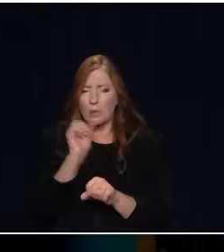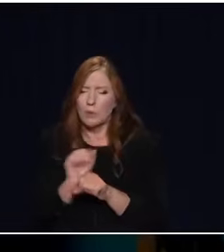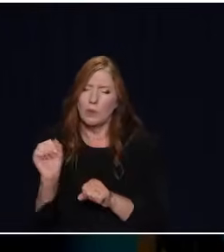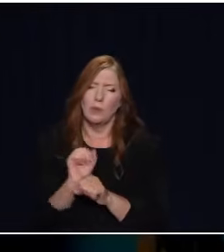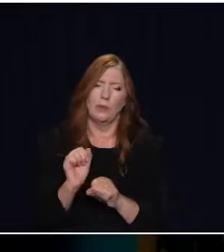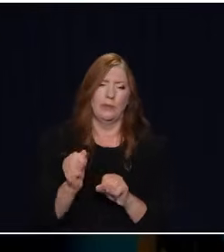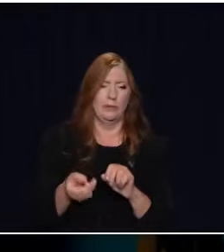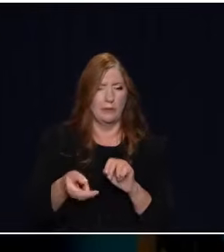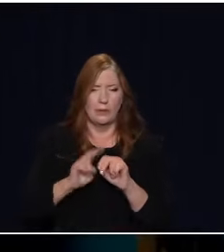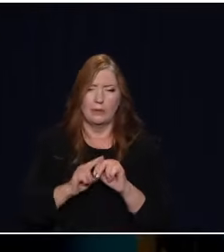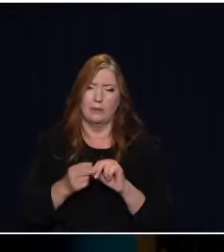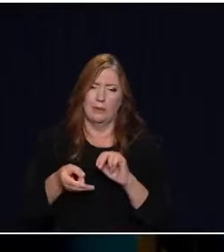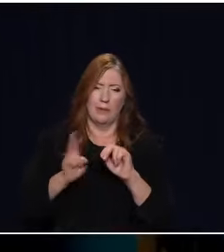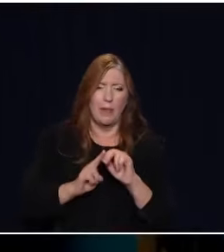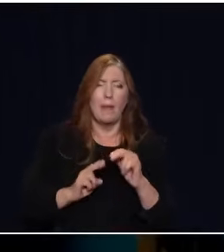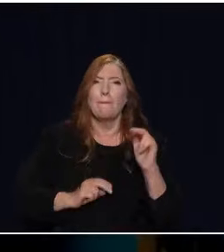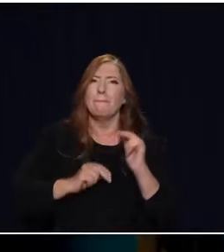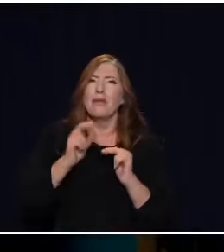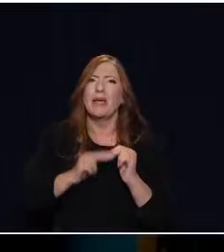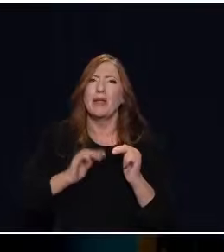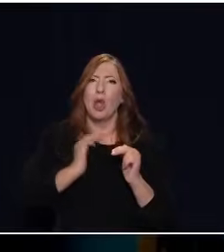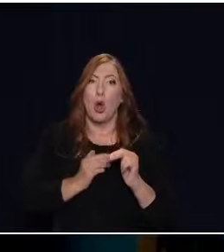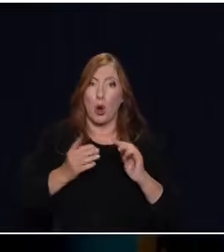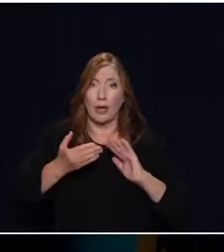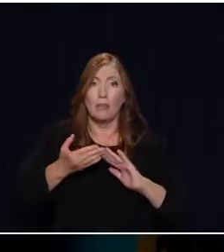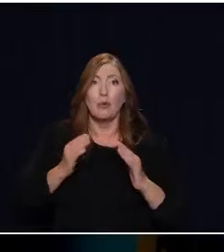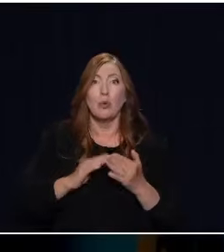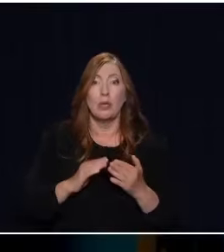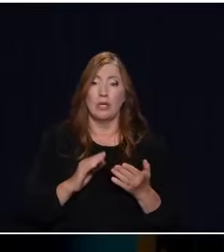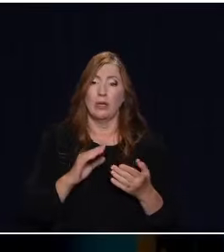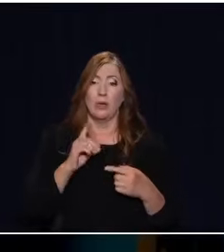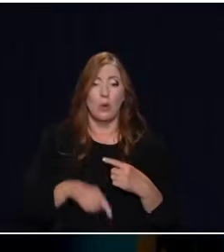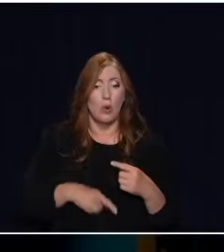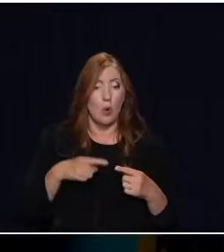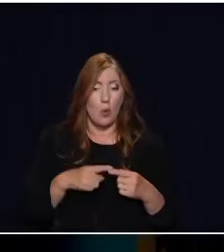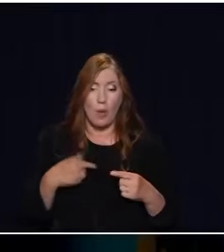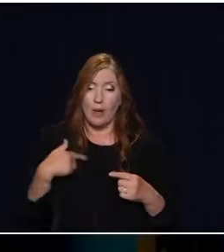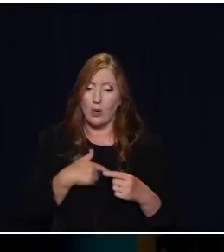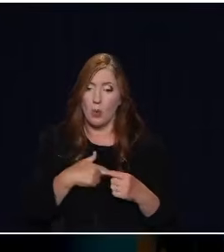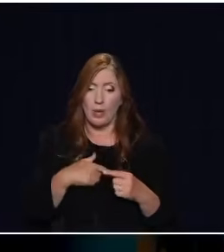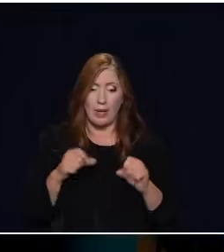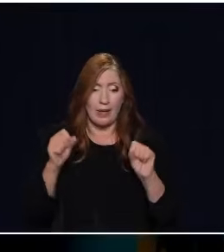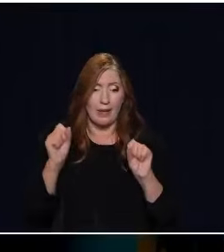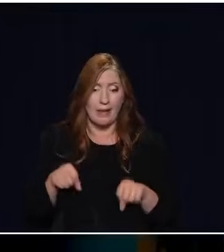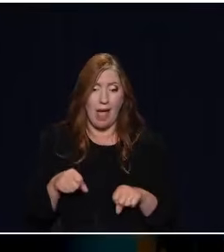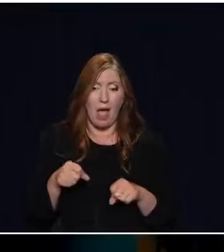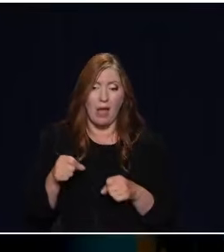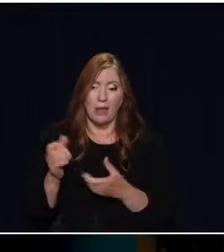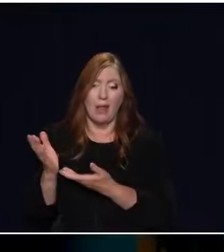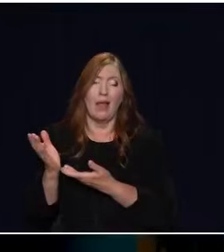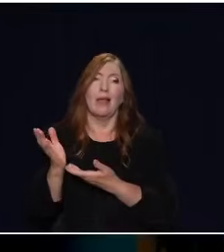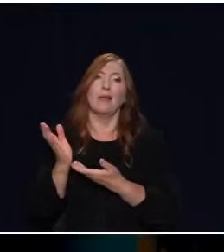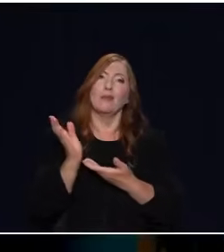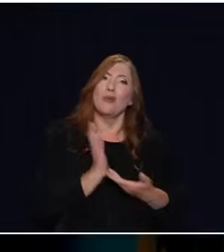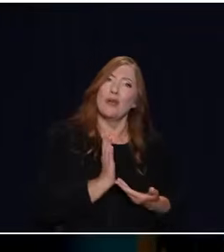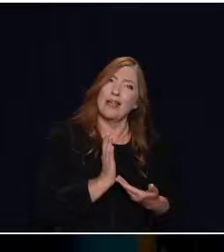SO IT IS JUST REALLY IMPORTANT THAT WE WORK TO BUILD OUR